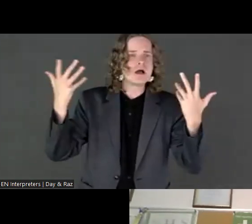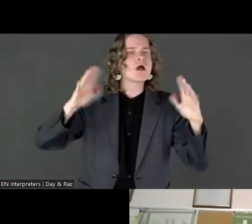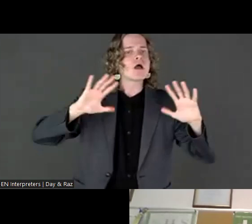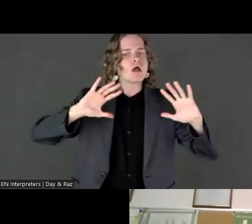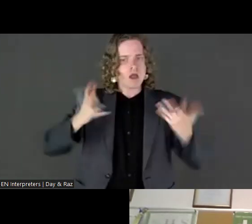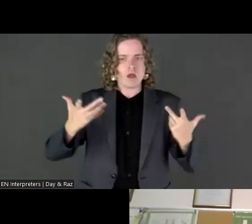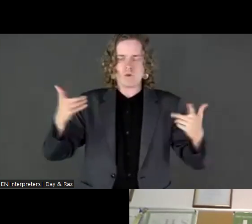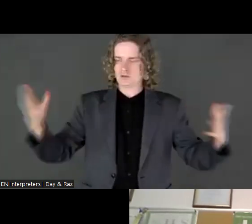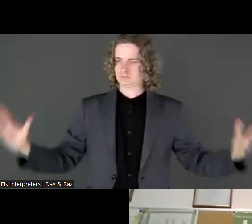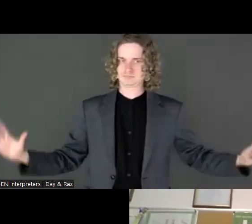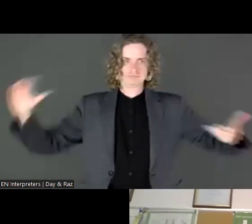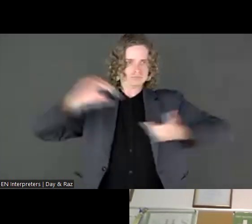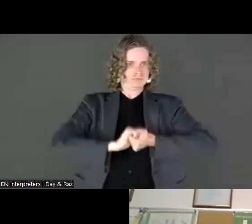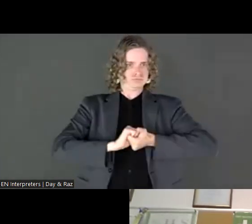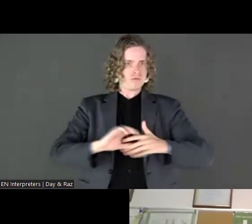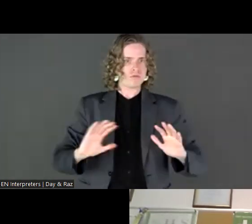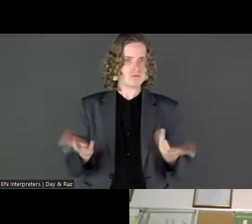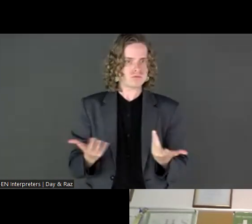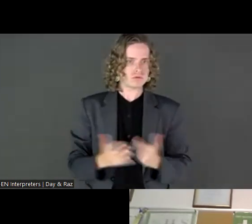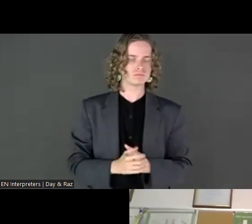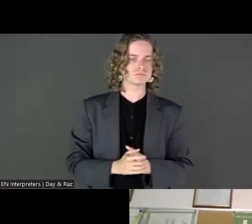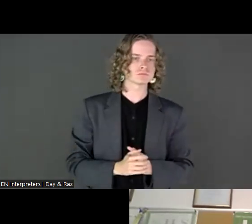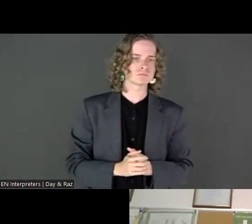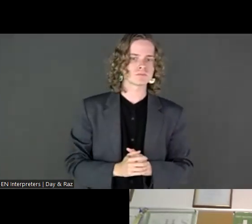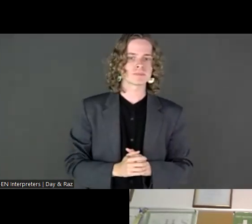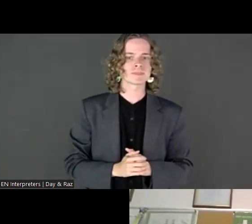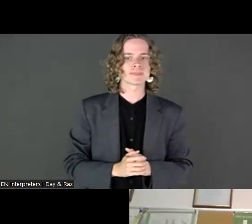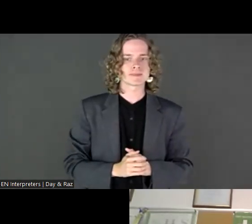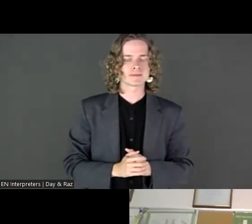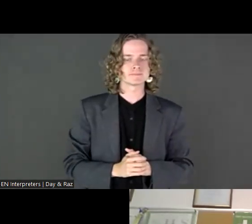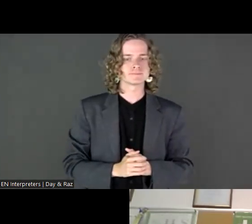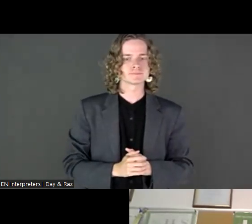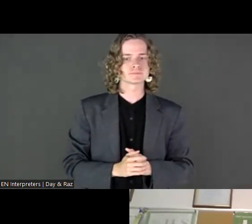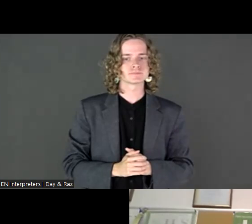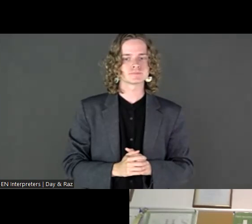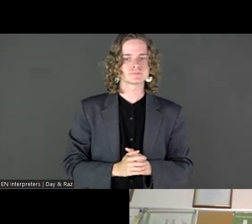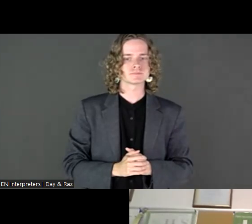keeping in mind the constraints of use the of not necessarily always having the right resources,